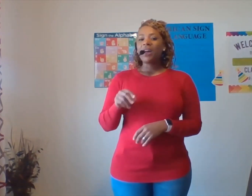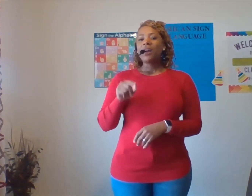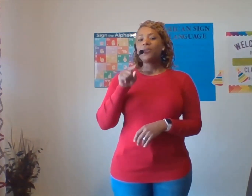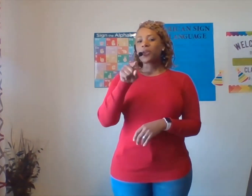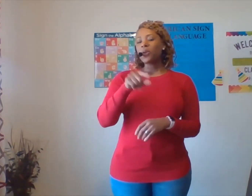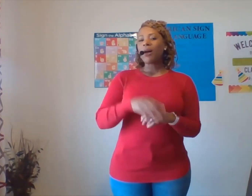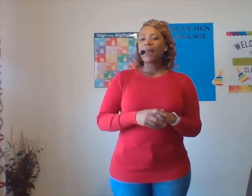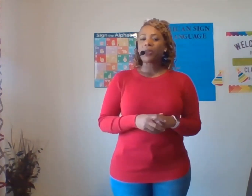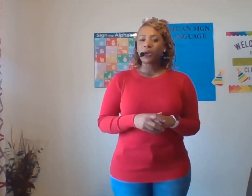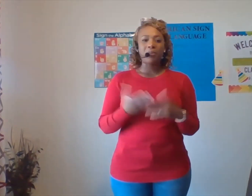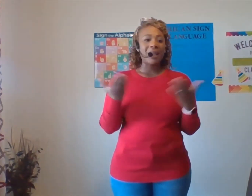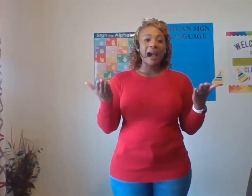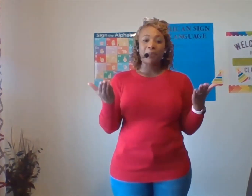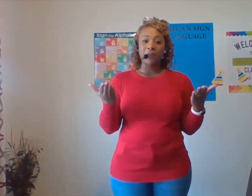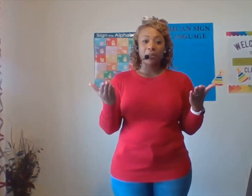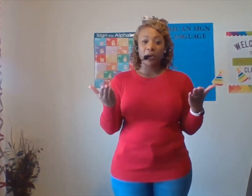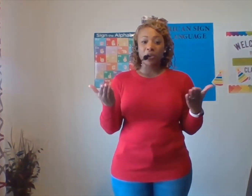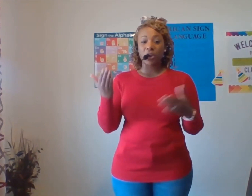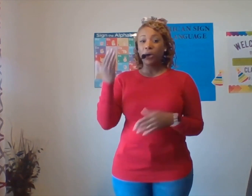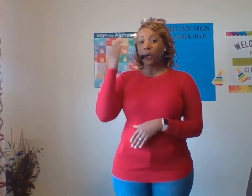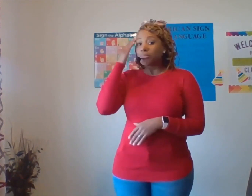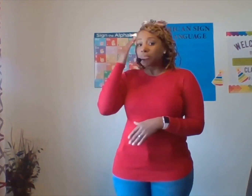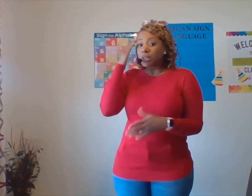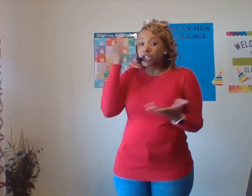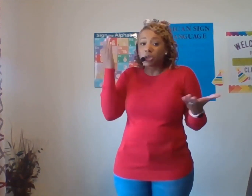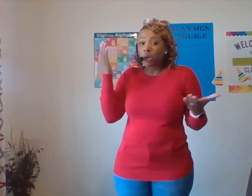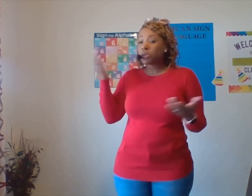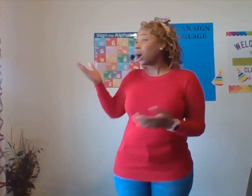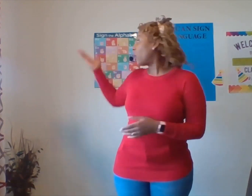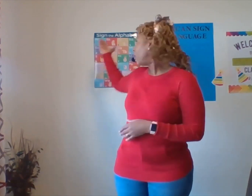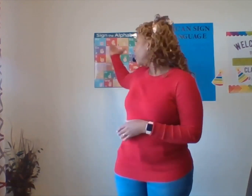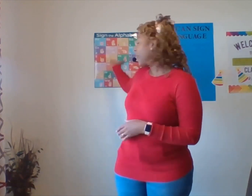you all out there who may not be familiar because you don't know the